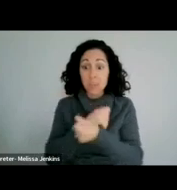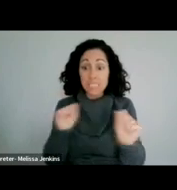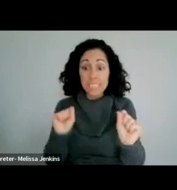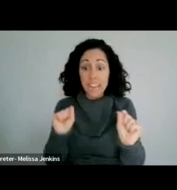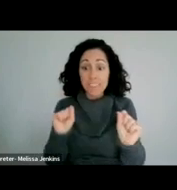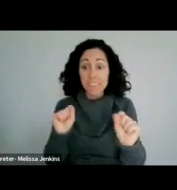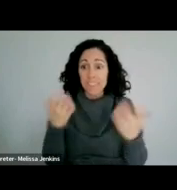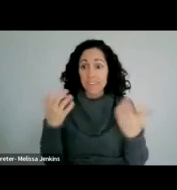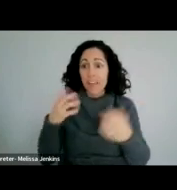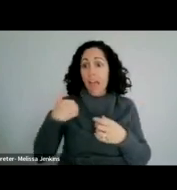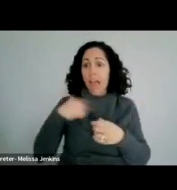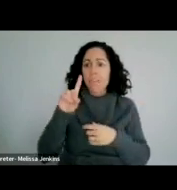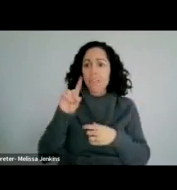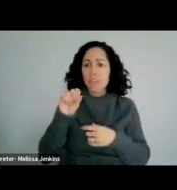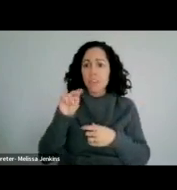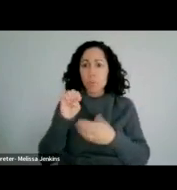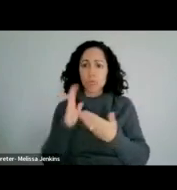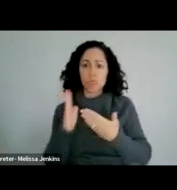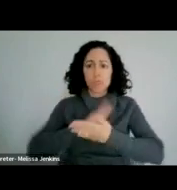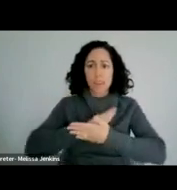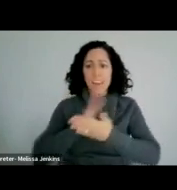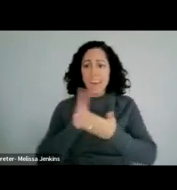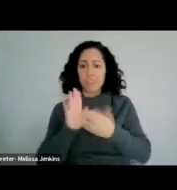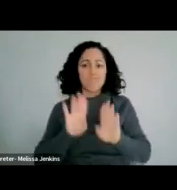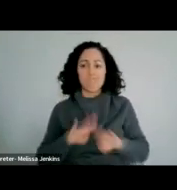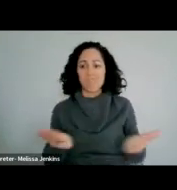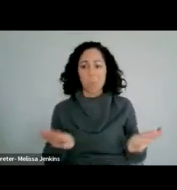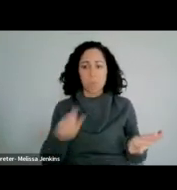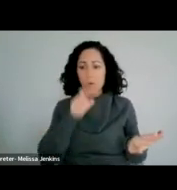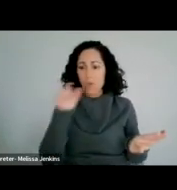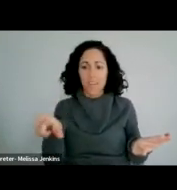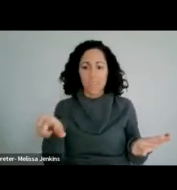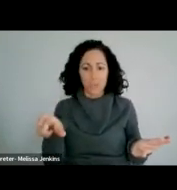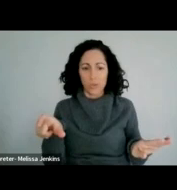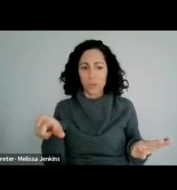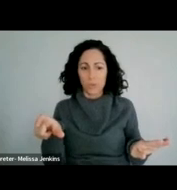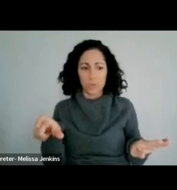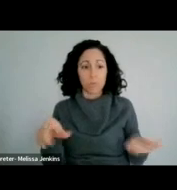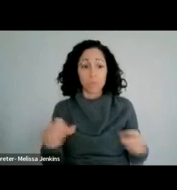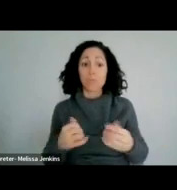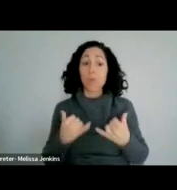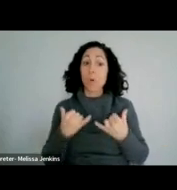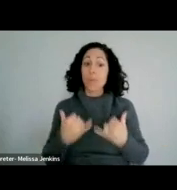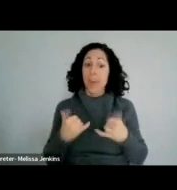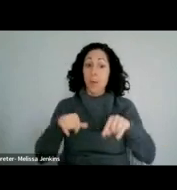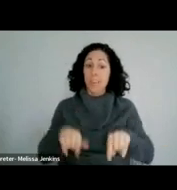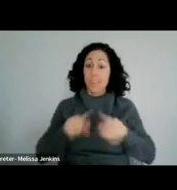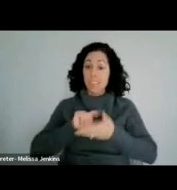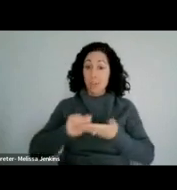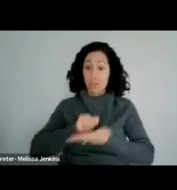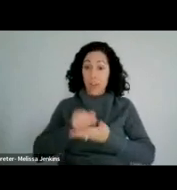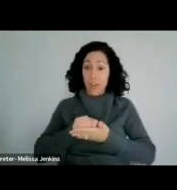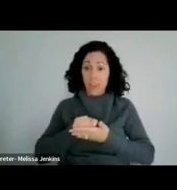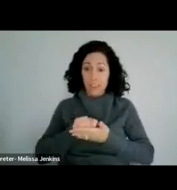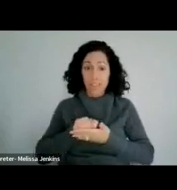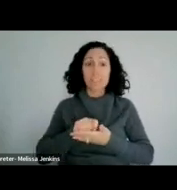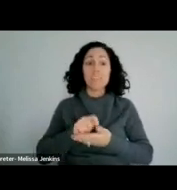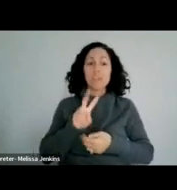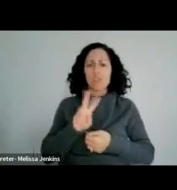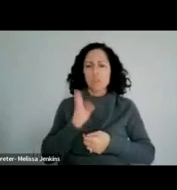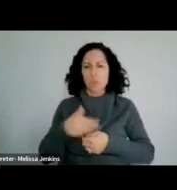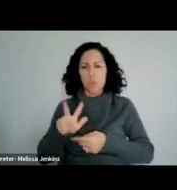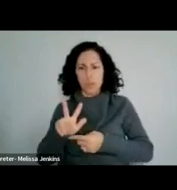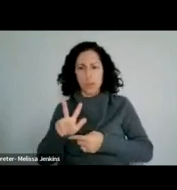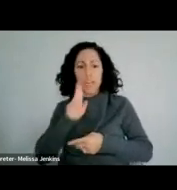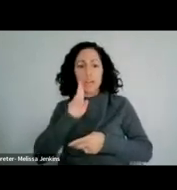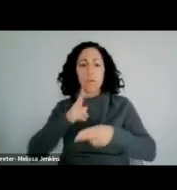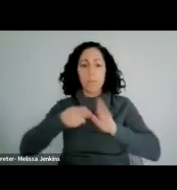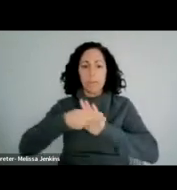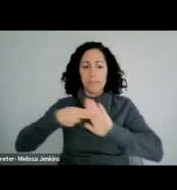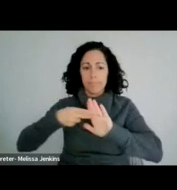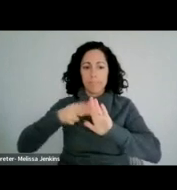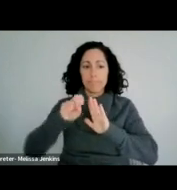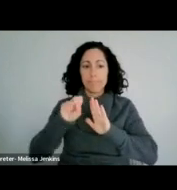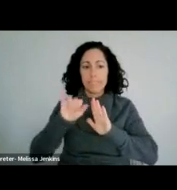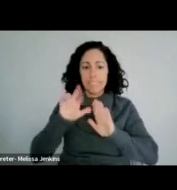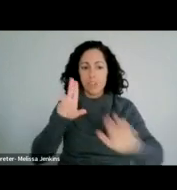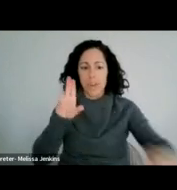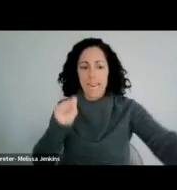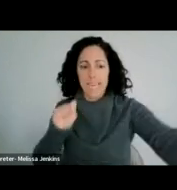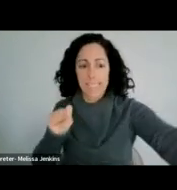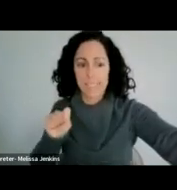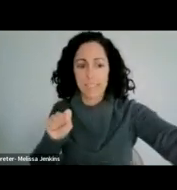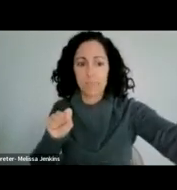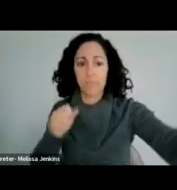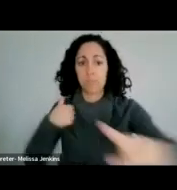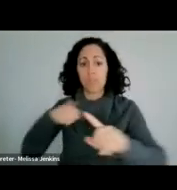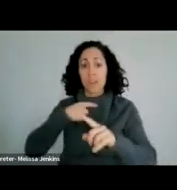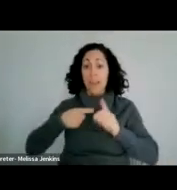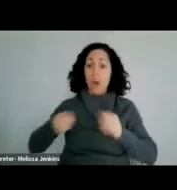So this first trial, named Sirius will focus on advanced population and use BCVA as the primary endpoint.